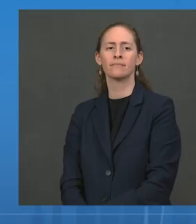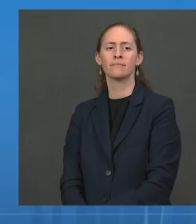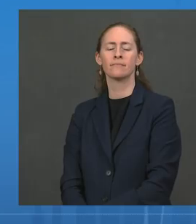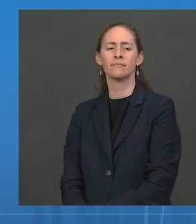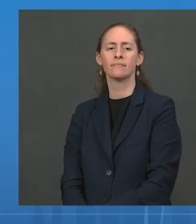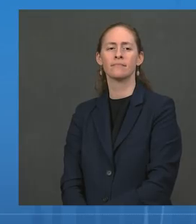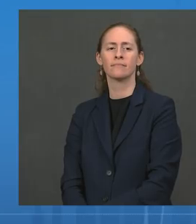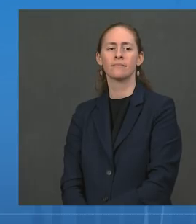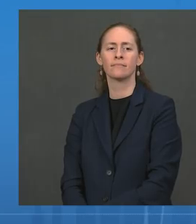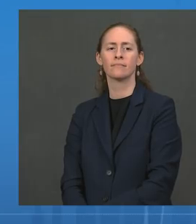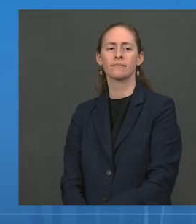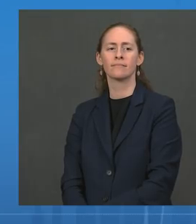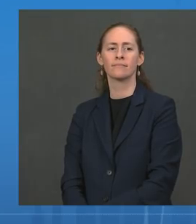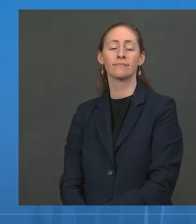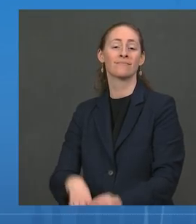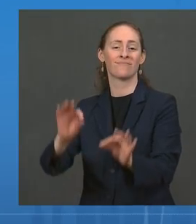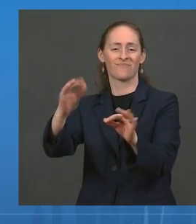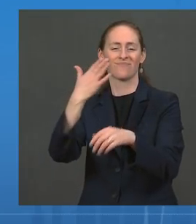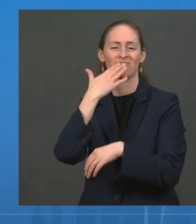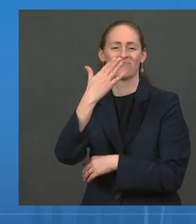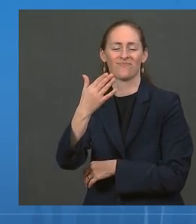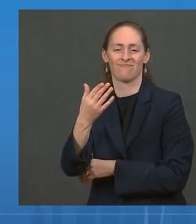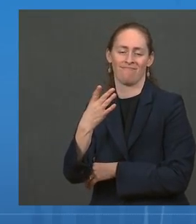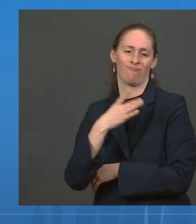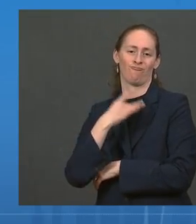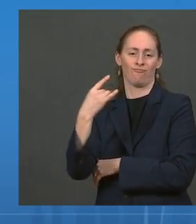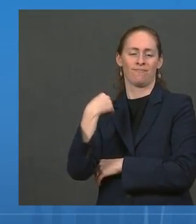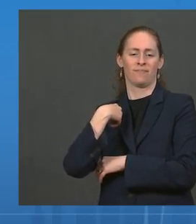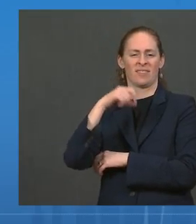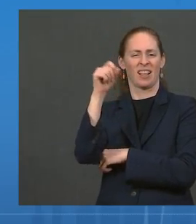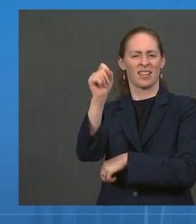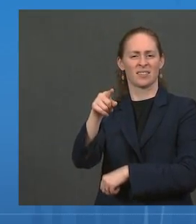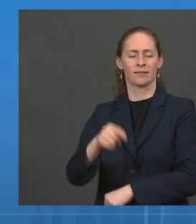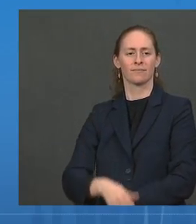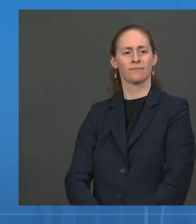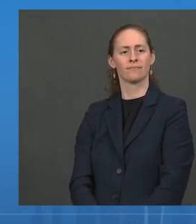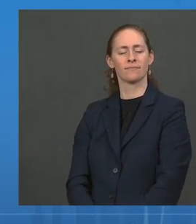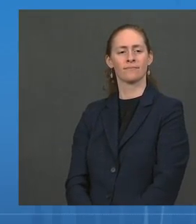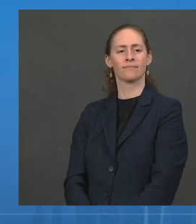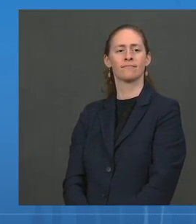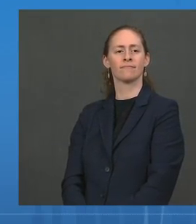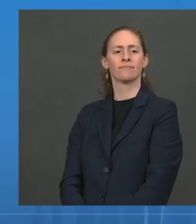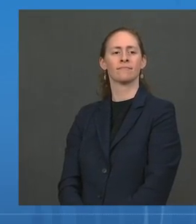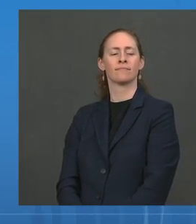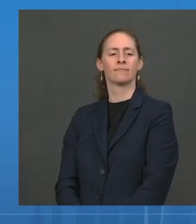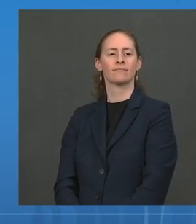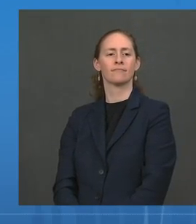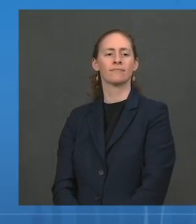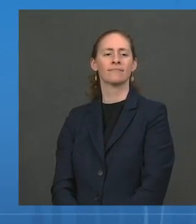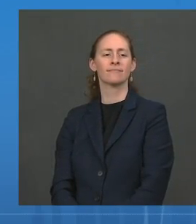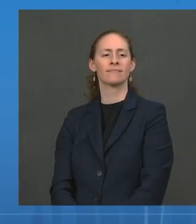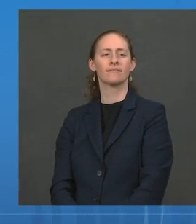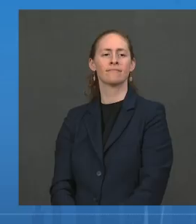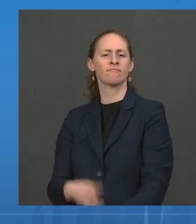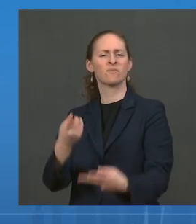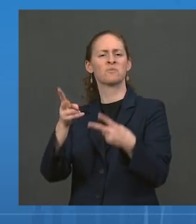The Press: Hey, thanks so much for taking my question. I actually have two. So, first of all -- I've talked to experts; I've looked at the data myself --